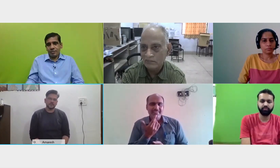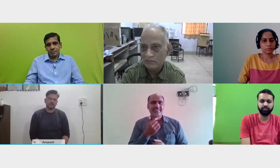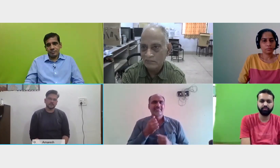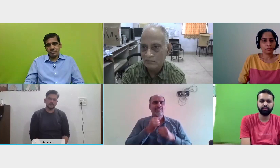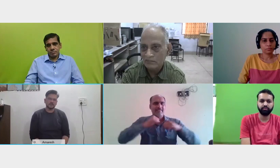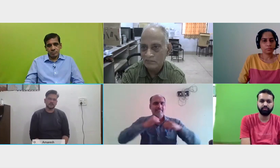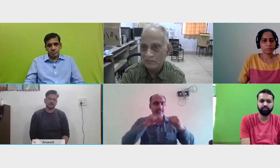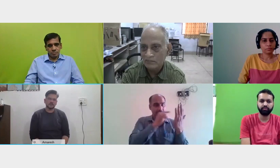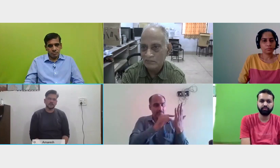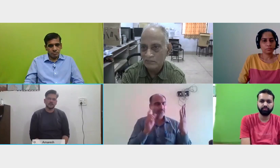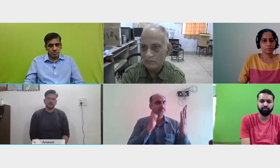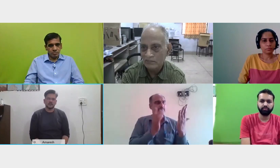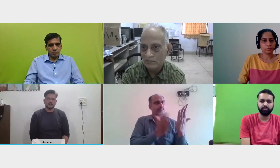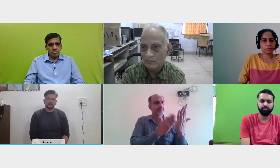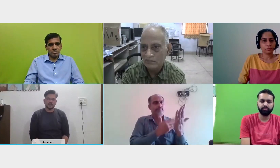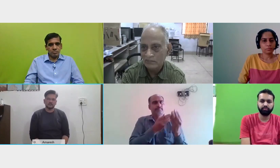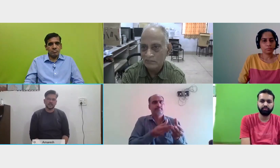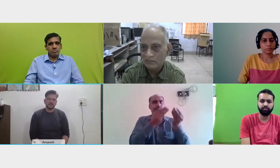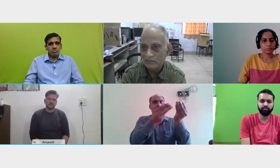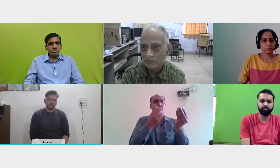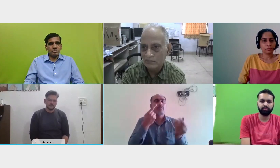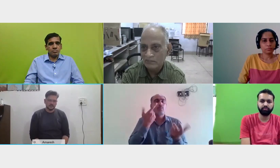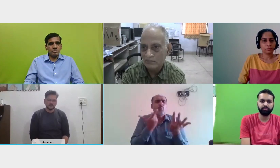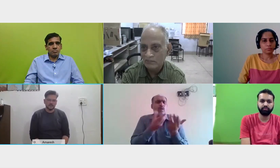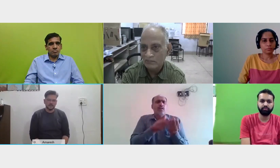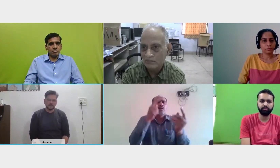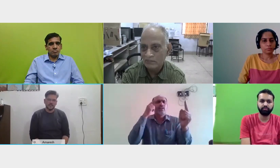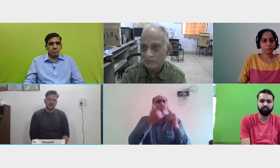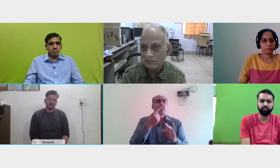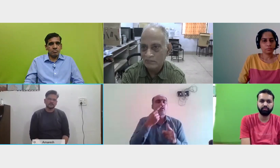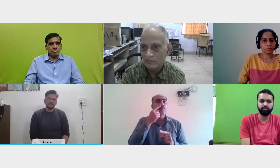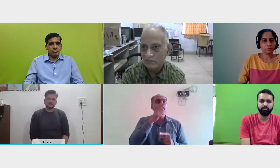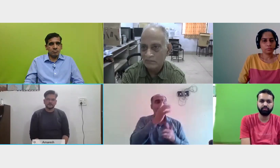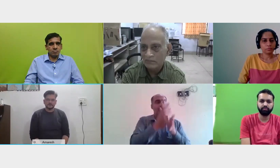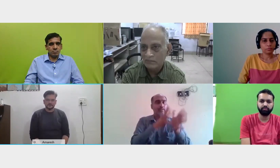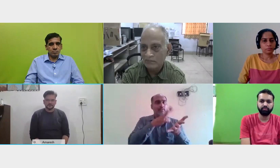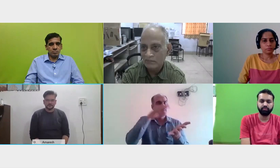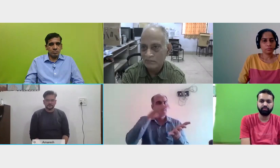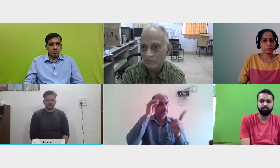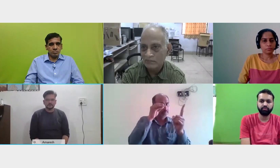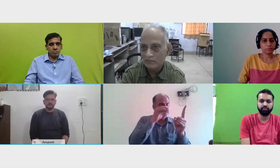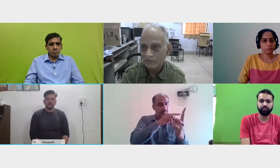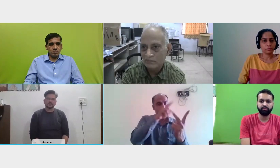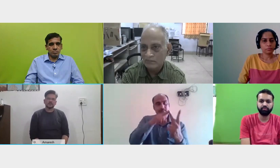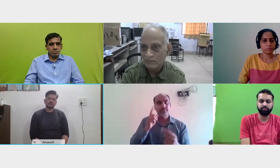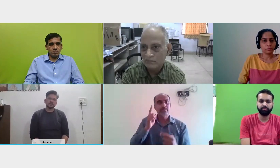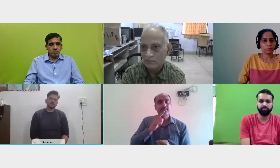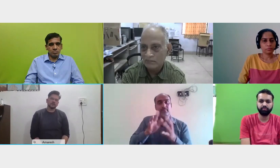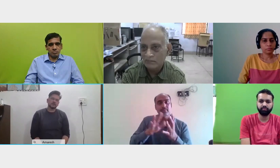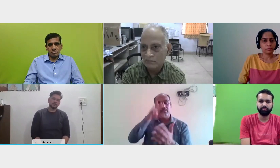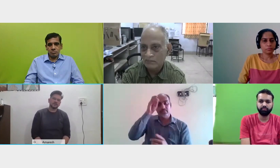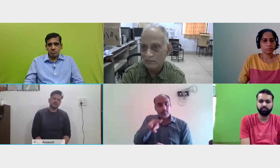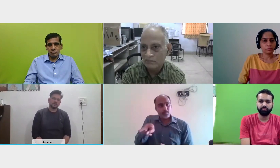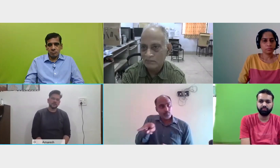subjects like history and mathematics and stuff like that so the qr codes seemed to